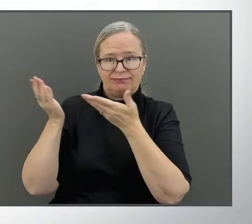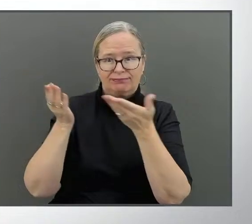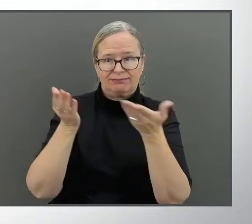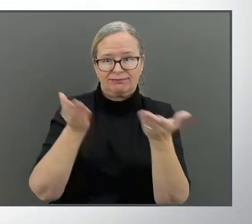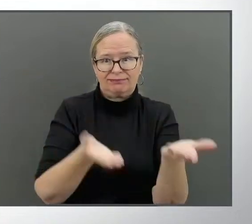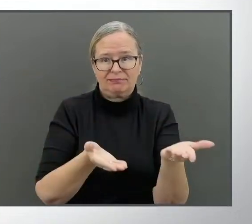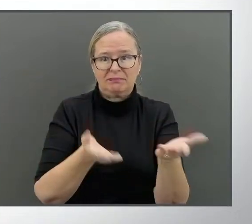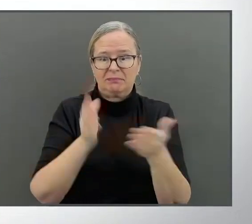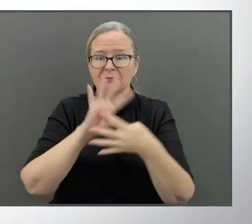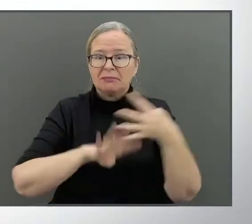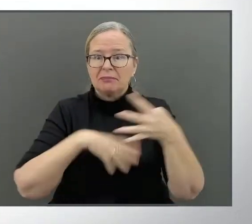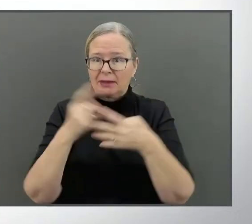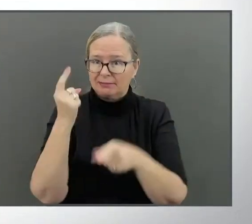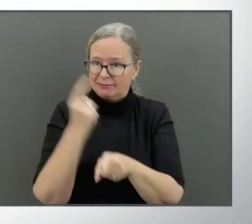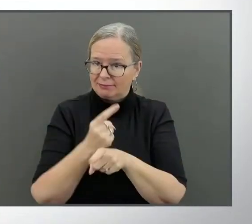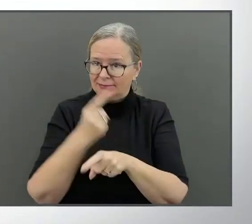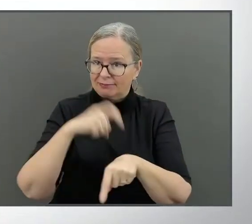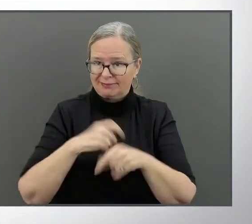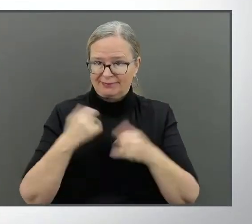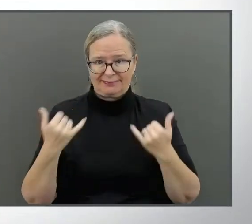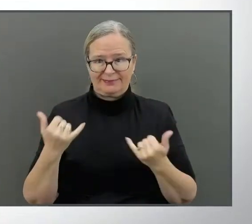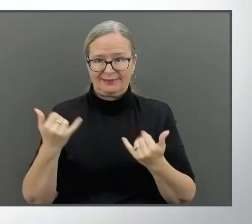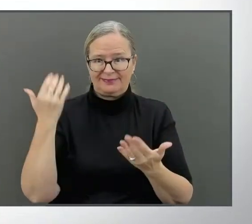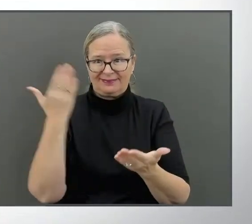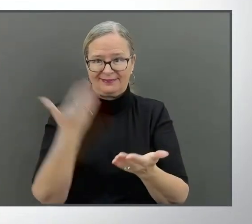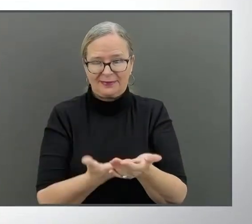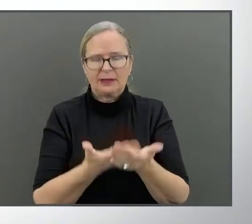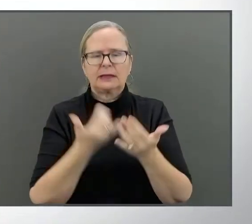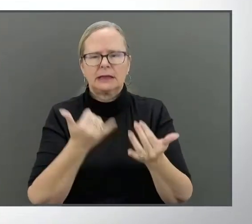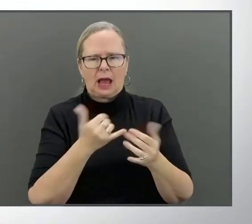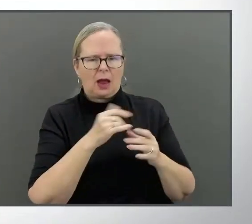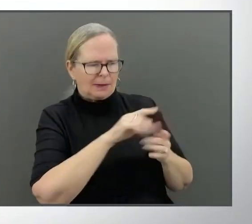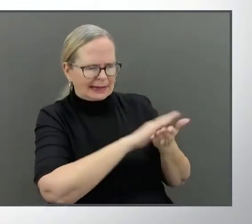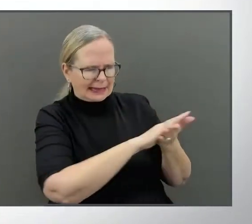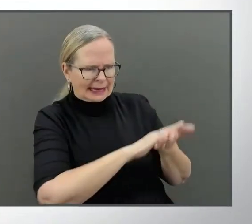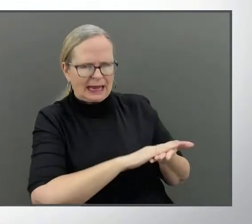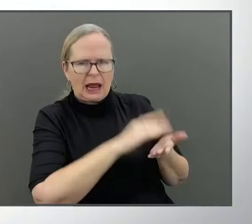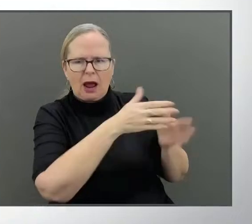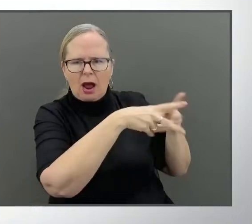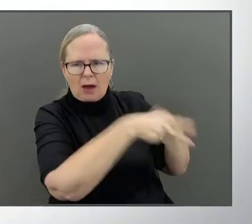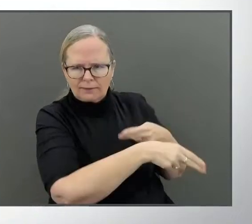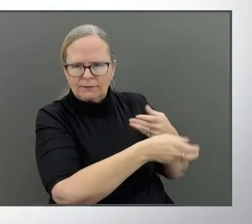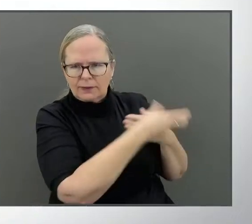this quick Transportation would not have been possible without the support of multiple levels